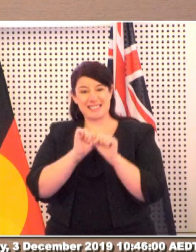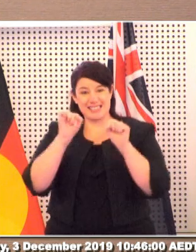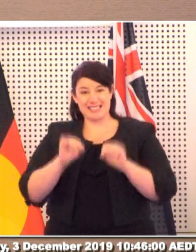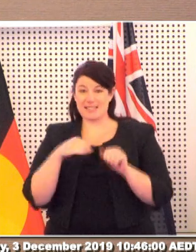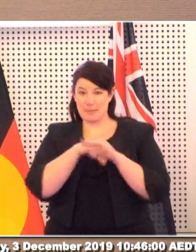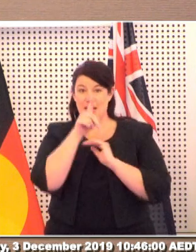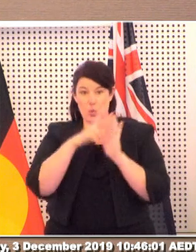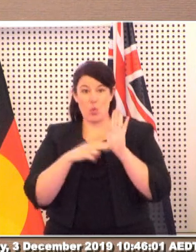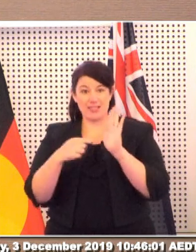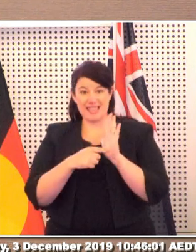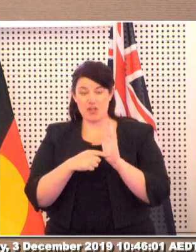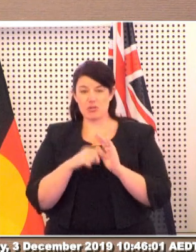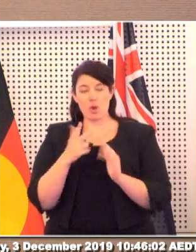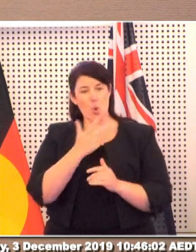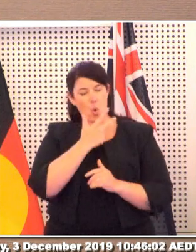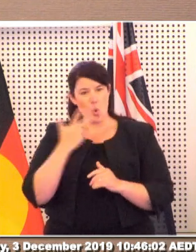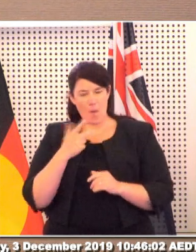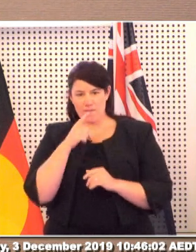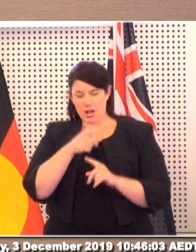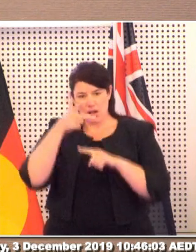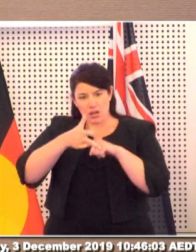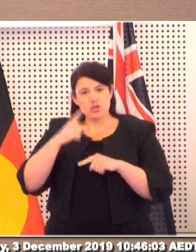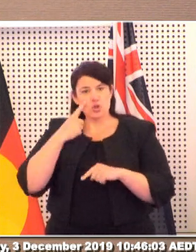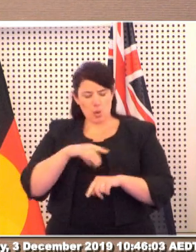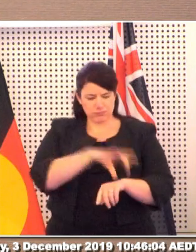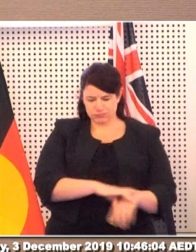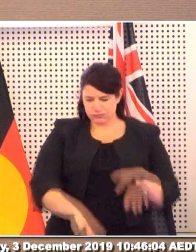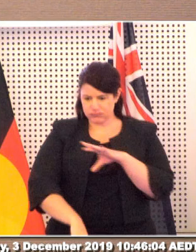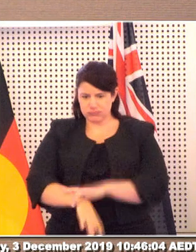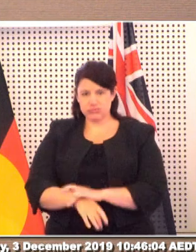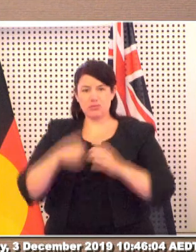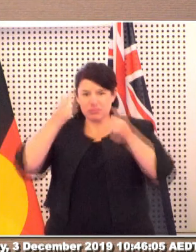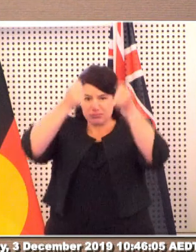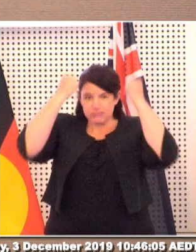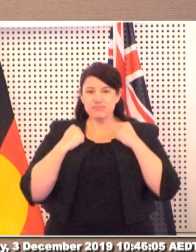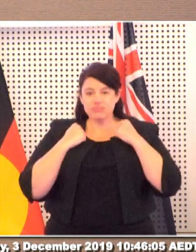shown of him strapped in a chair with a spit hood over his head, and the outrage